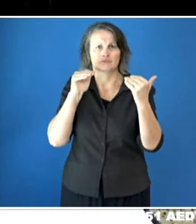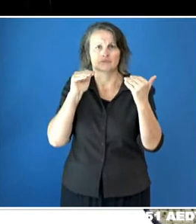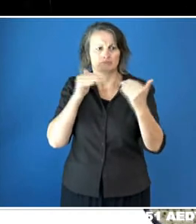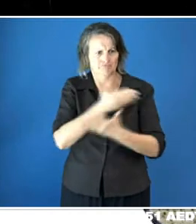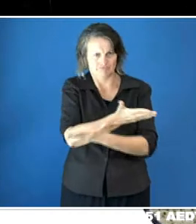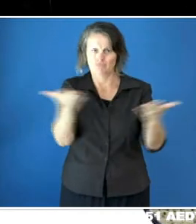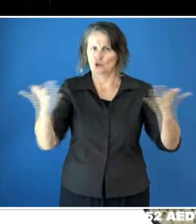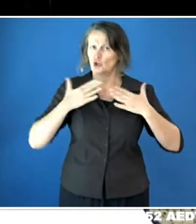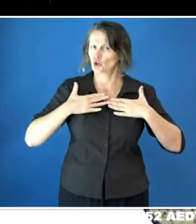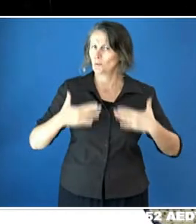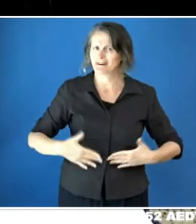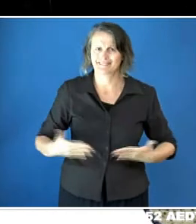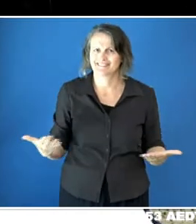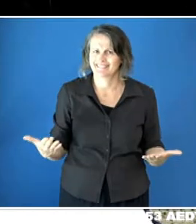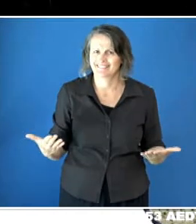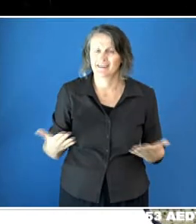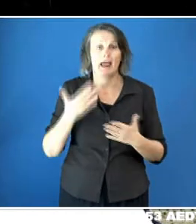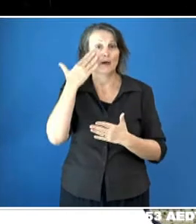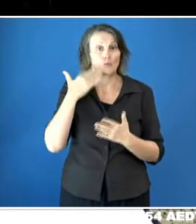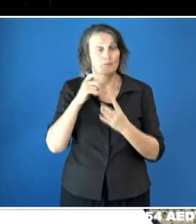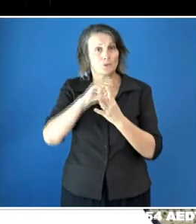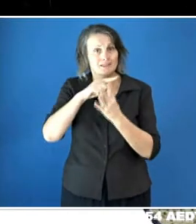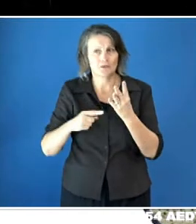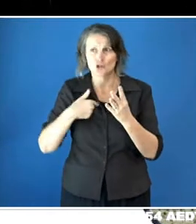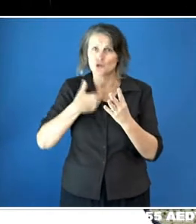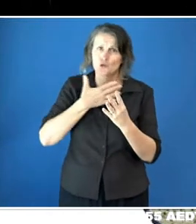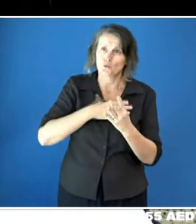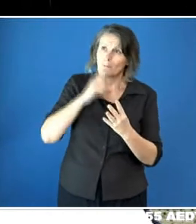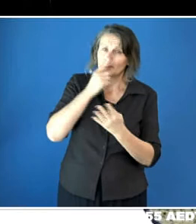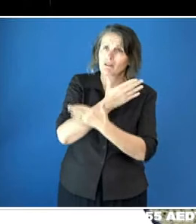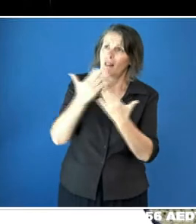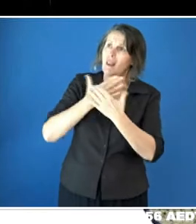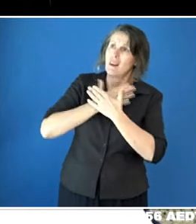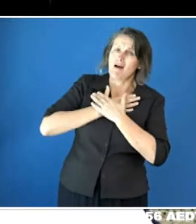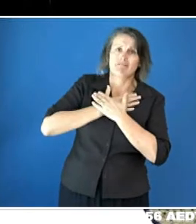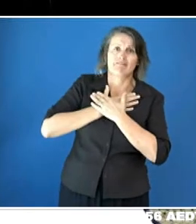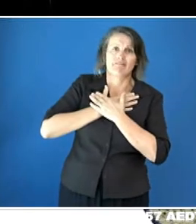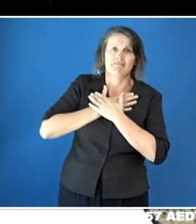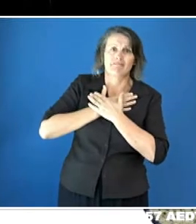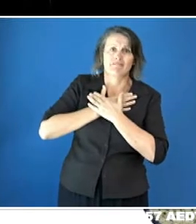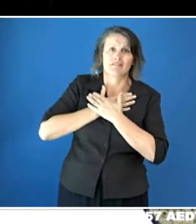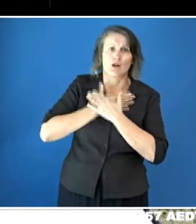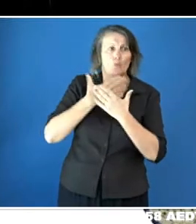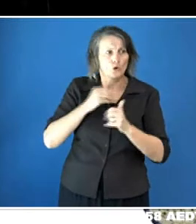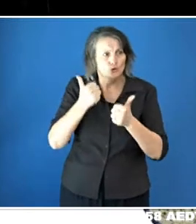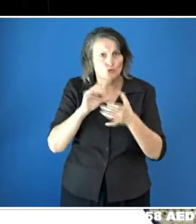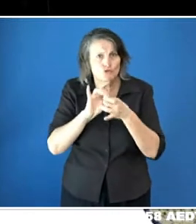women with disability, want to love and be loved and you want to have good relationships. MS CRAWFORD: Mmm. MS EASTMAN: So can we talk about that too?